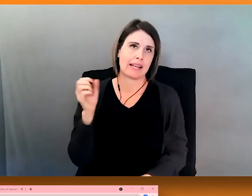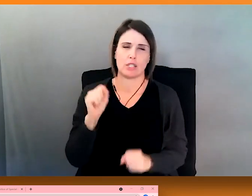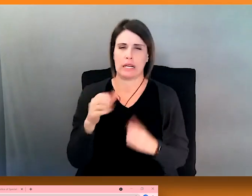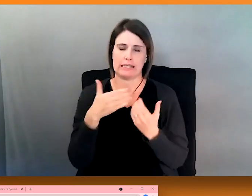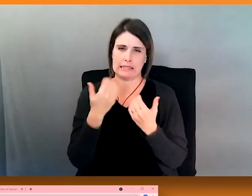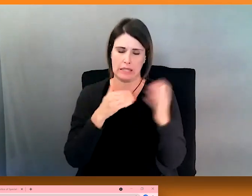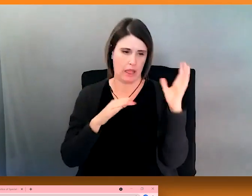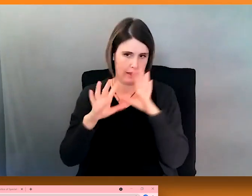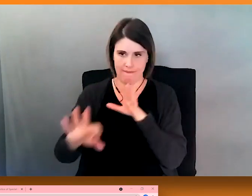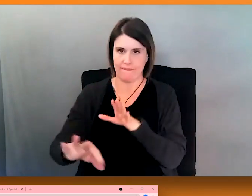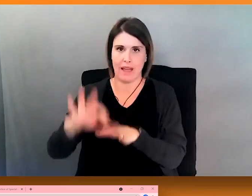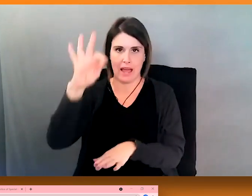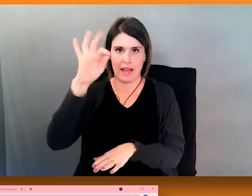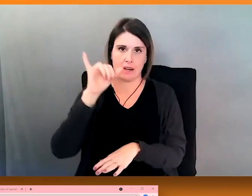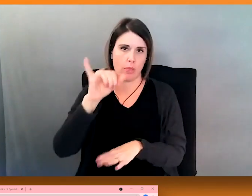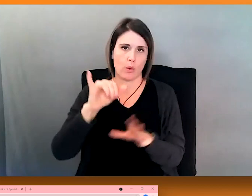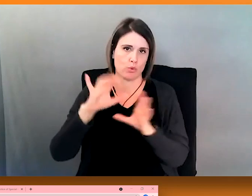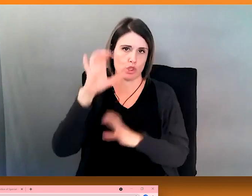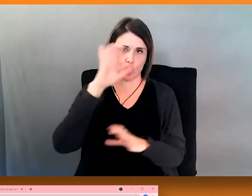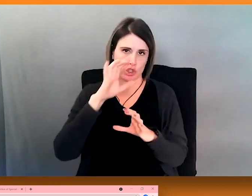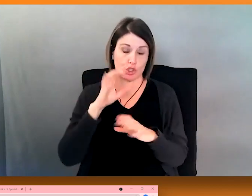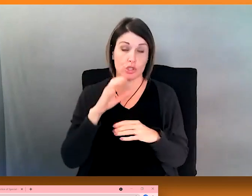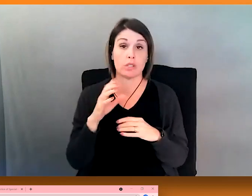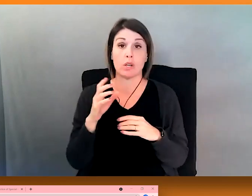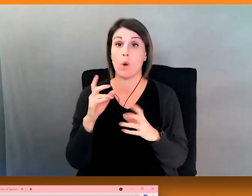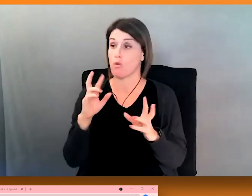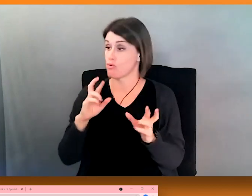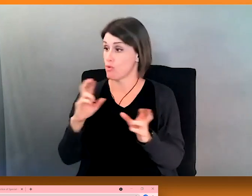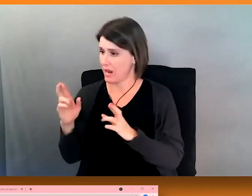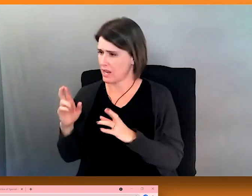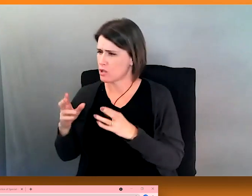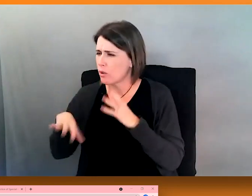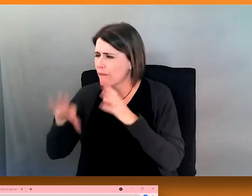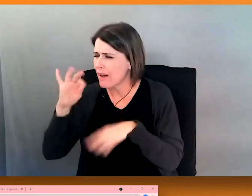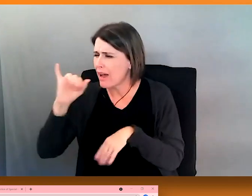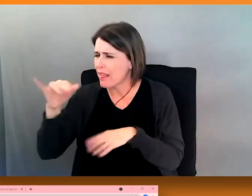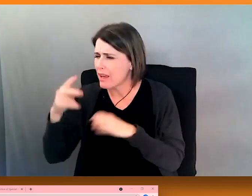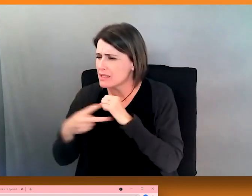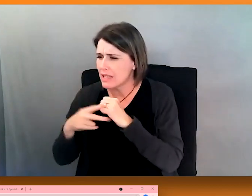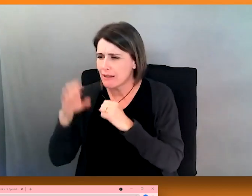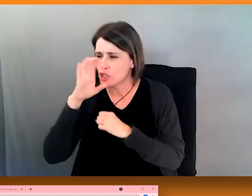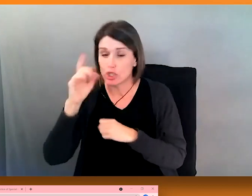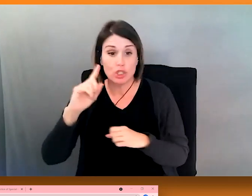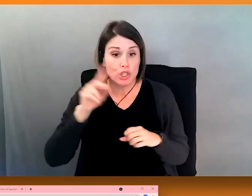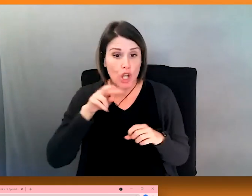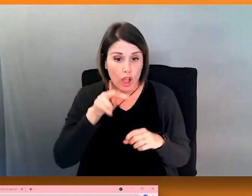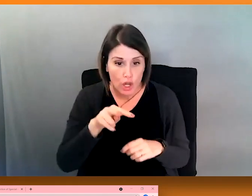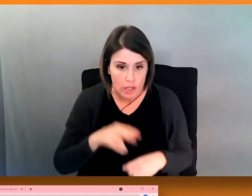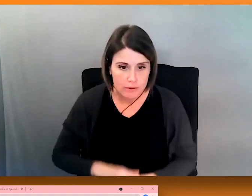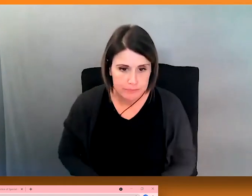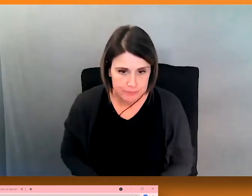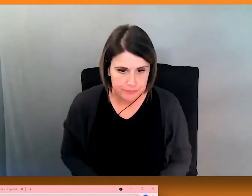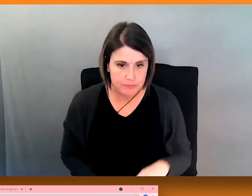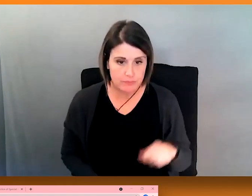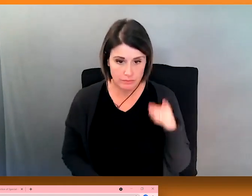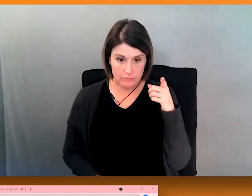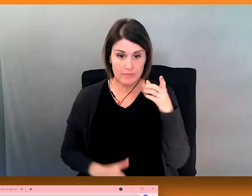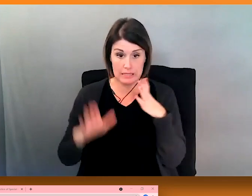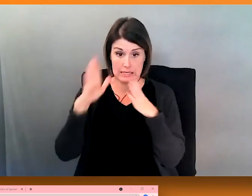So when you're ready to bring up a saved search, you can click--go back up to the top